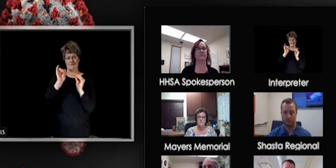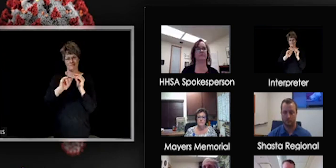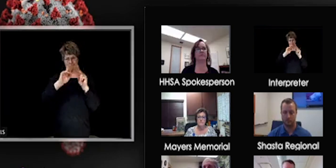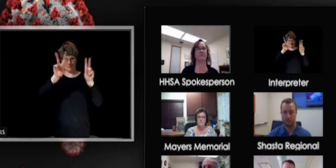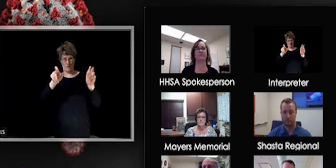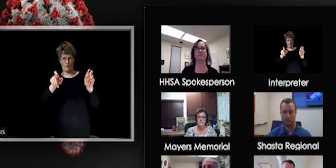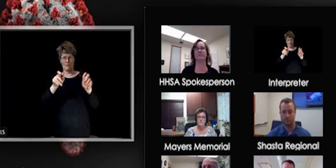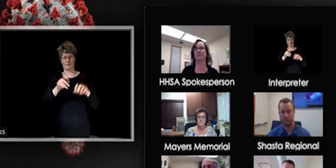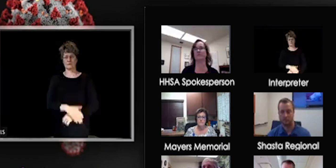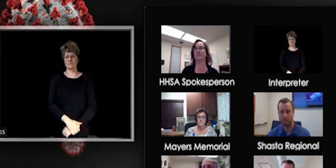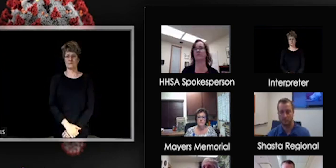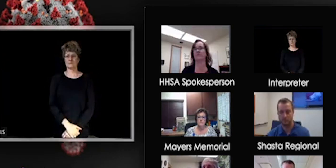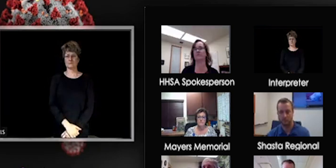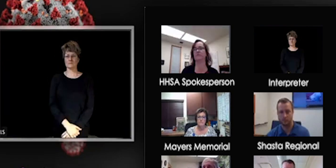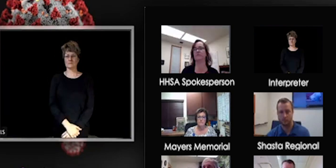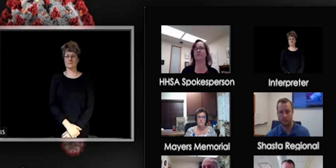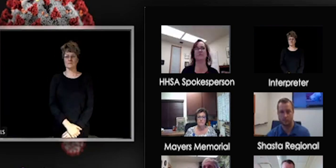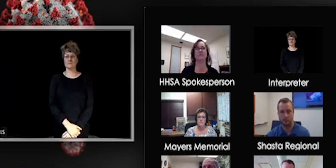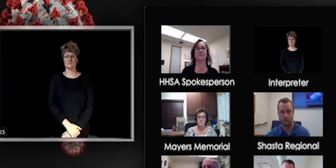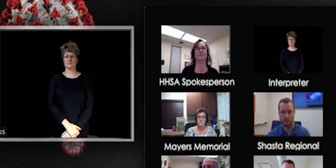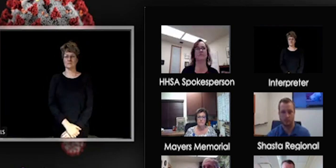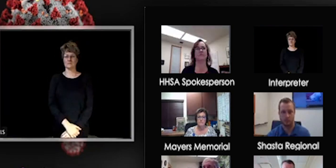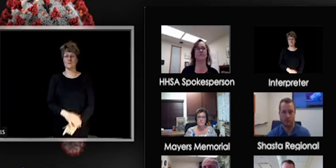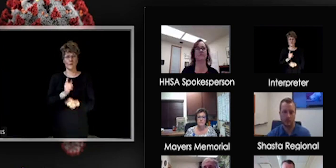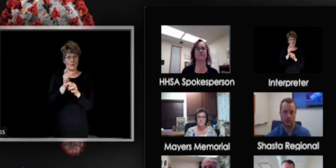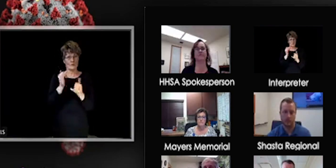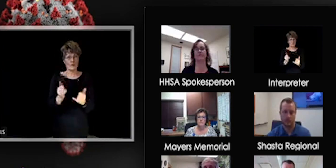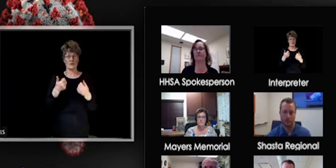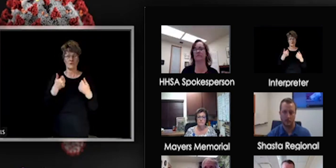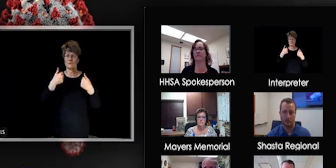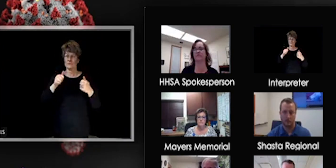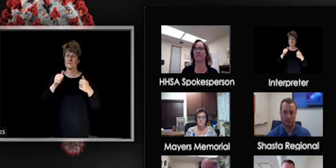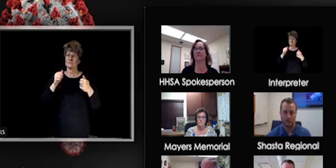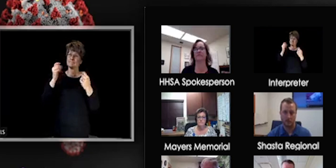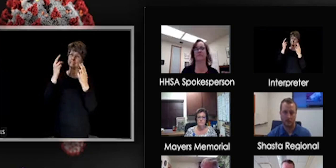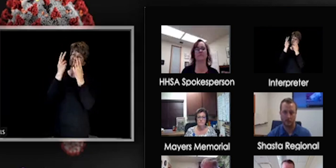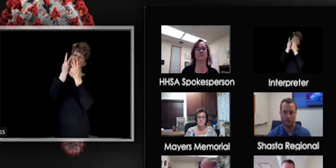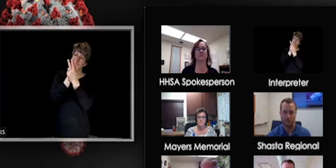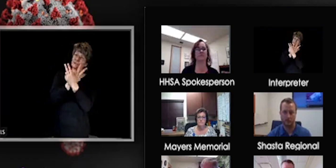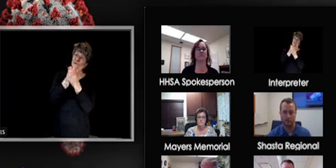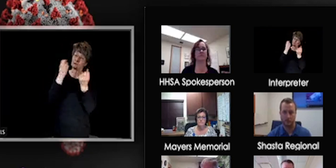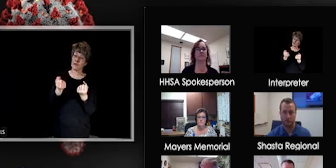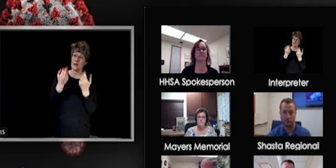we can for the public to interact and provide public comment, but we’re still trying to